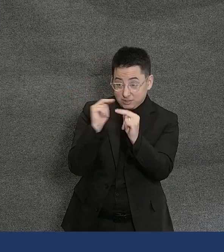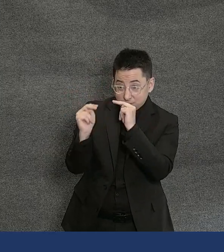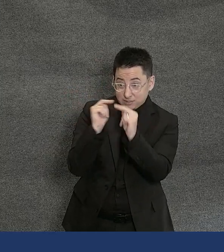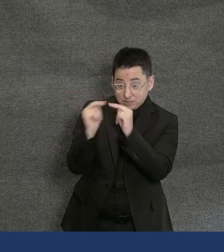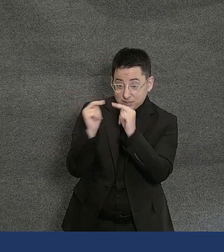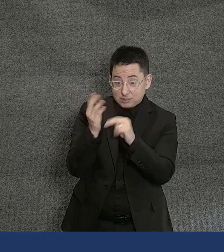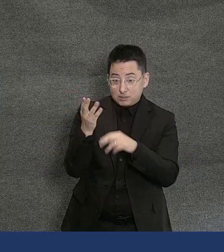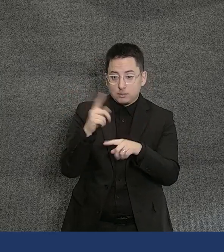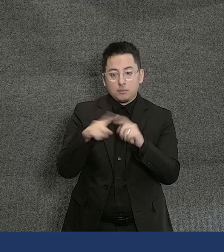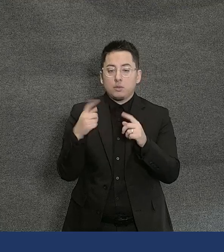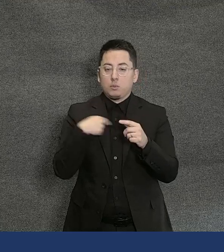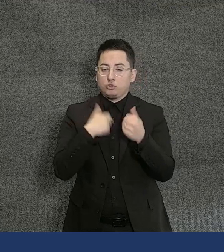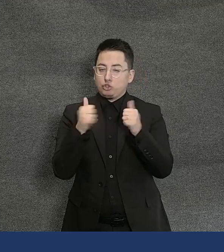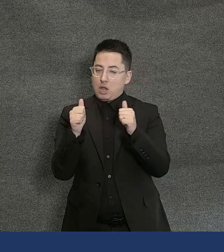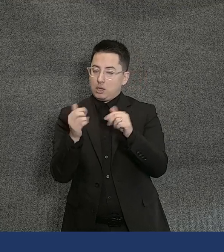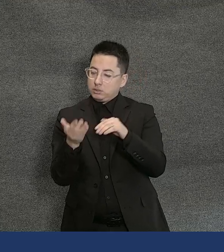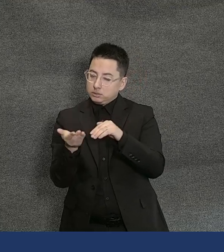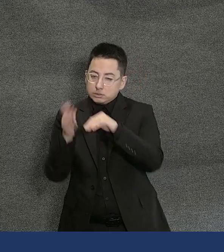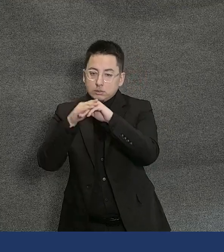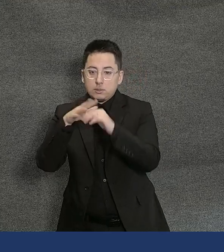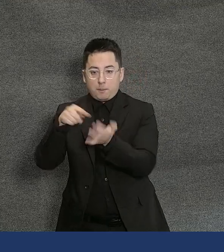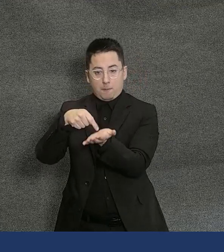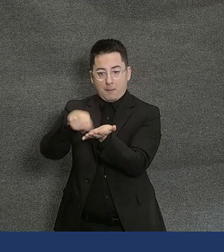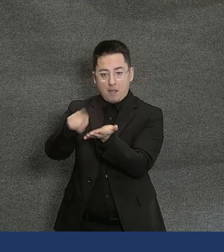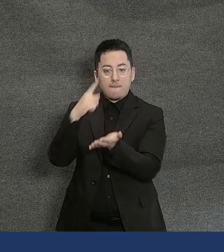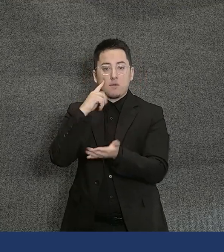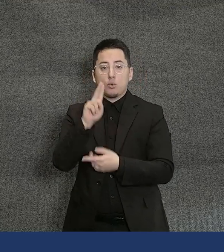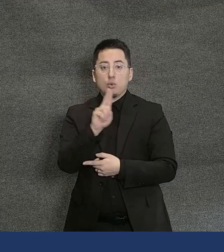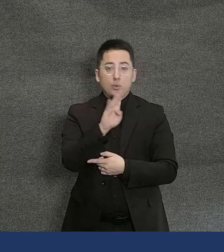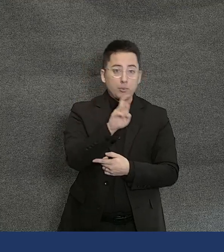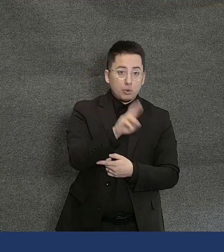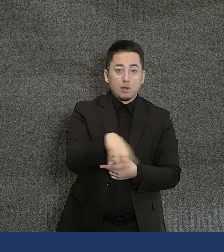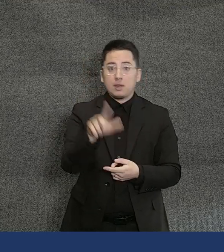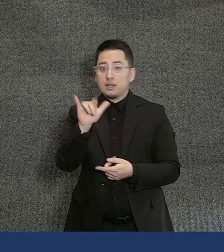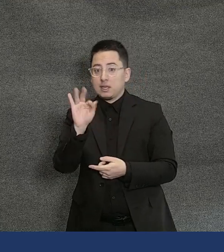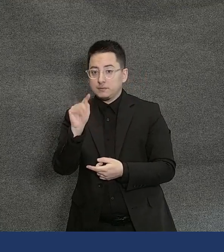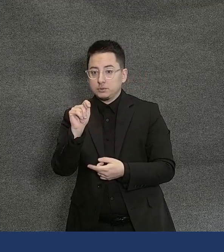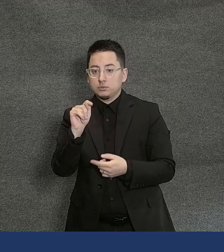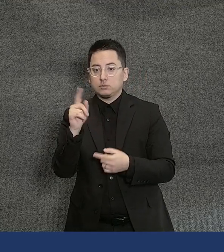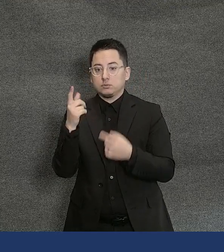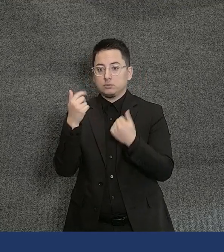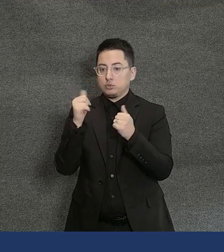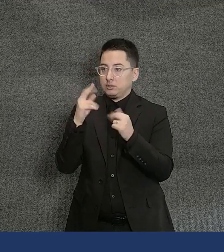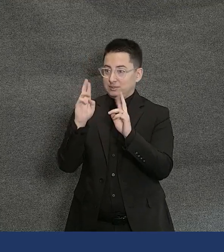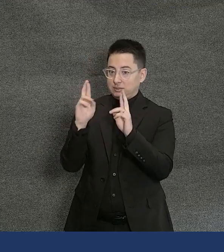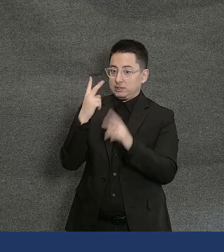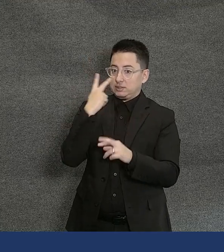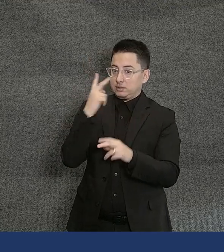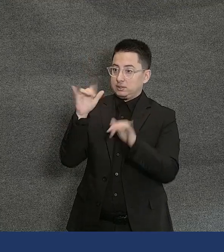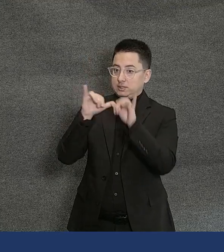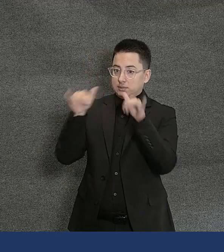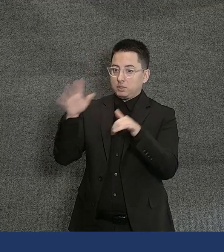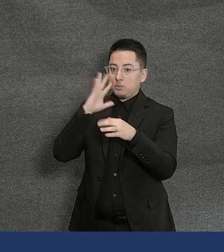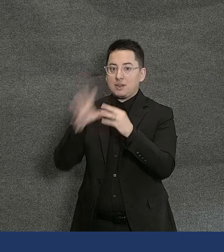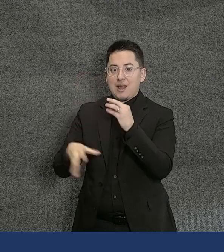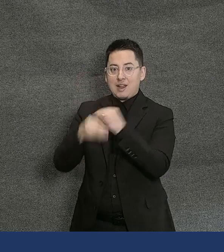the pay of the shared mobility drivers, that we would be able to get this on as a writer. And we were really disappointed last year